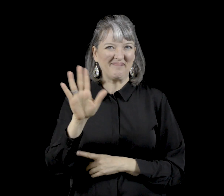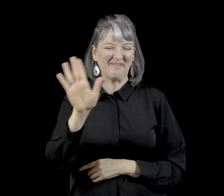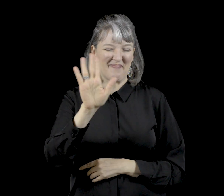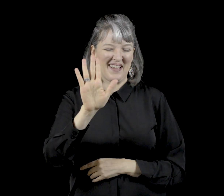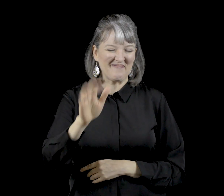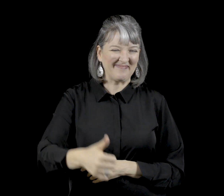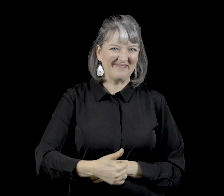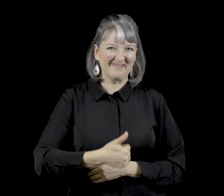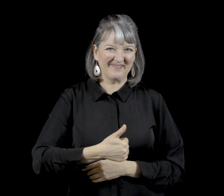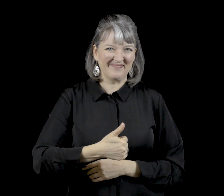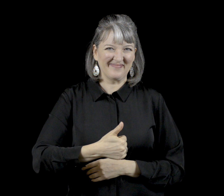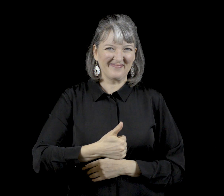Bye bye and signing out.